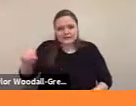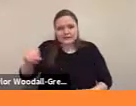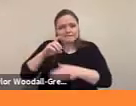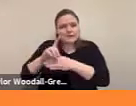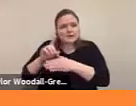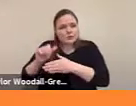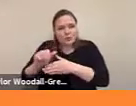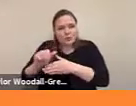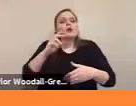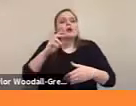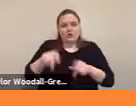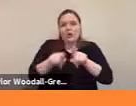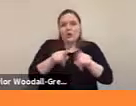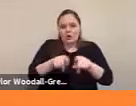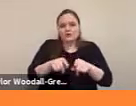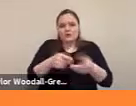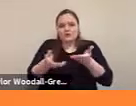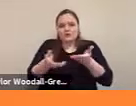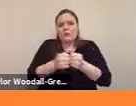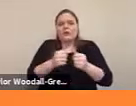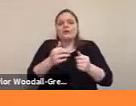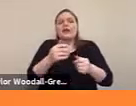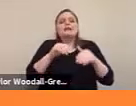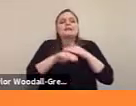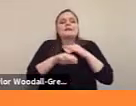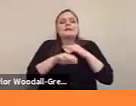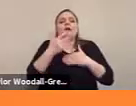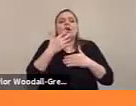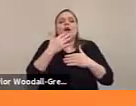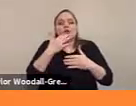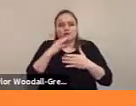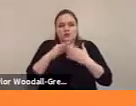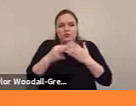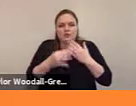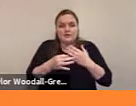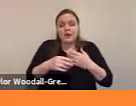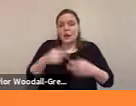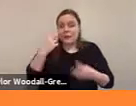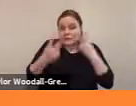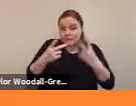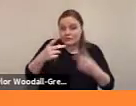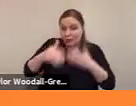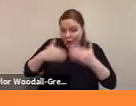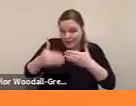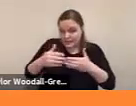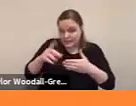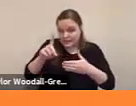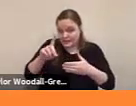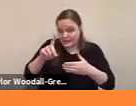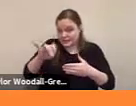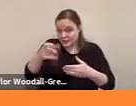Perceptual processing disorder is not actually an eye issue. It's really a problem with the brain's